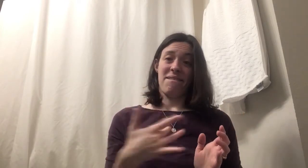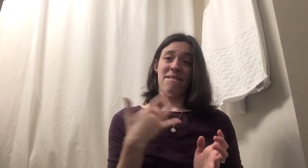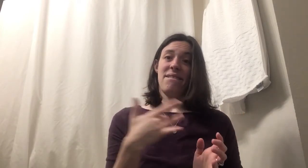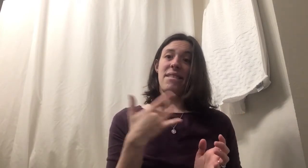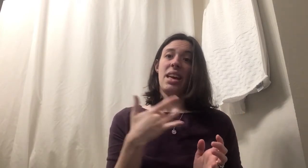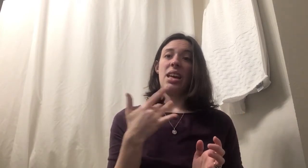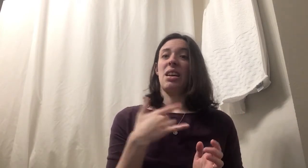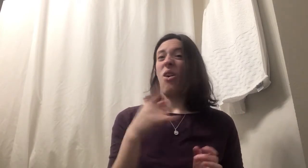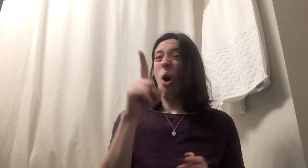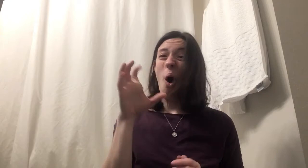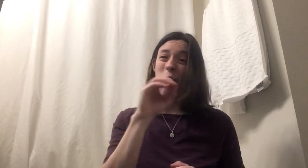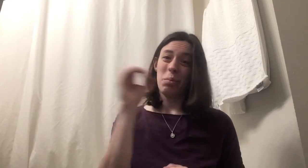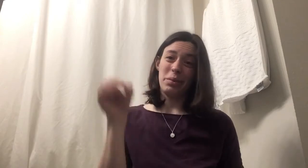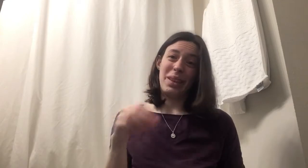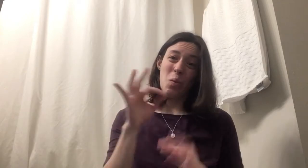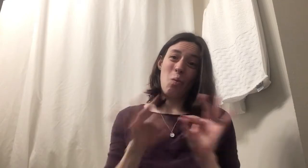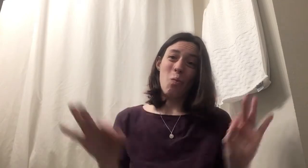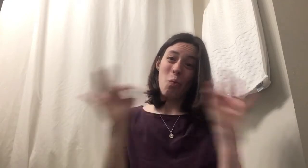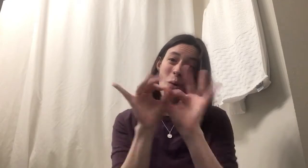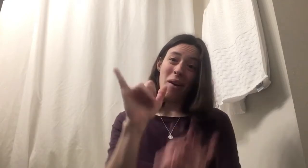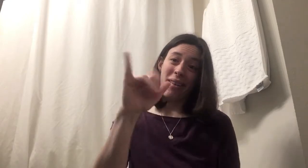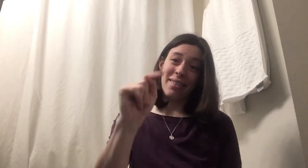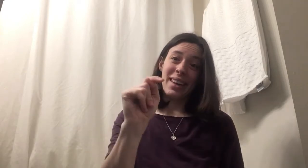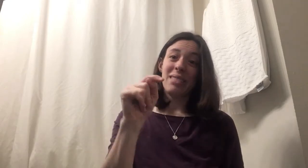I feel this potty is 100% worth it.